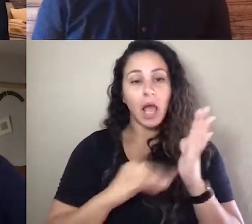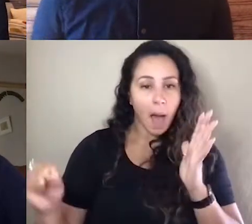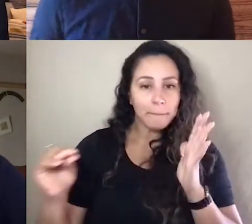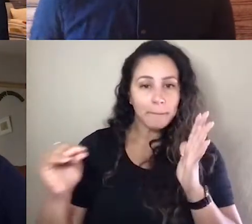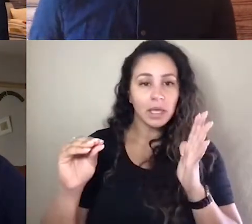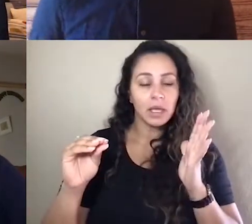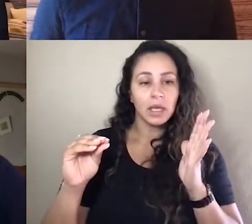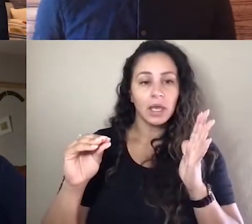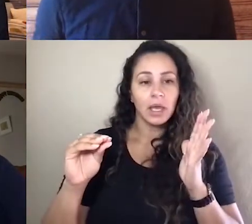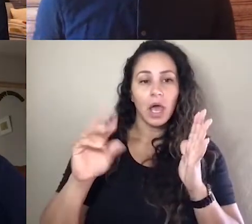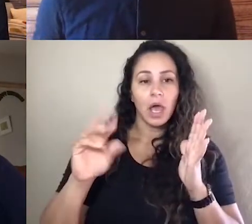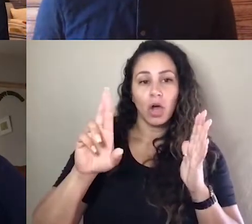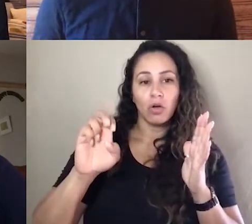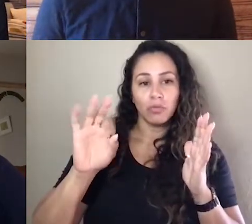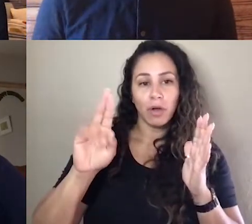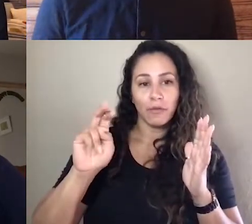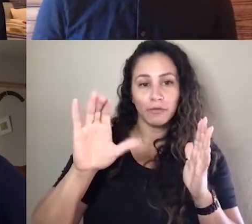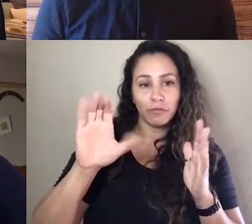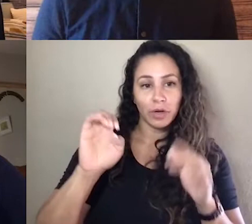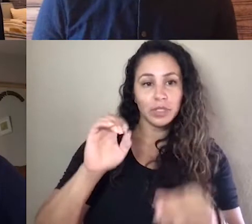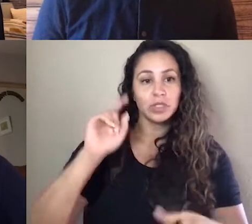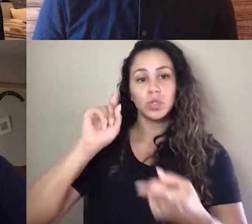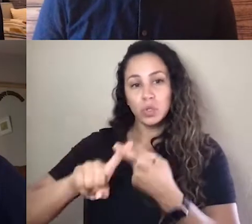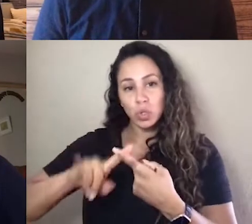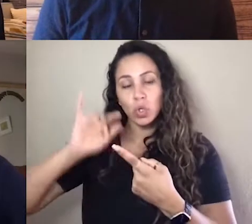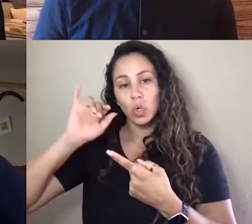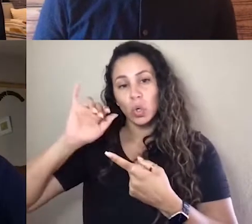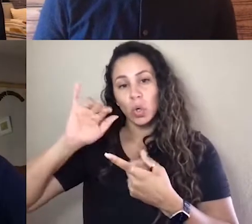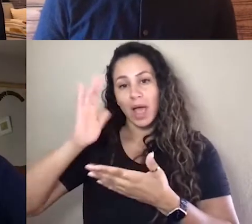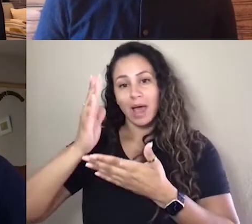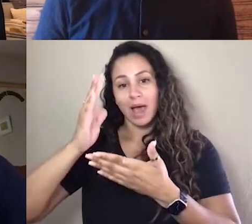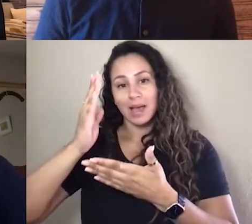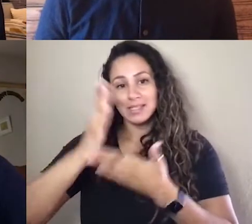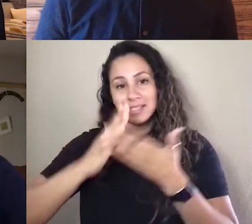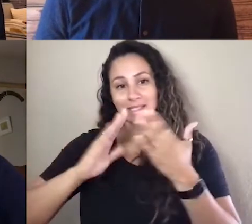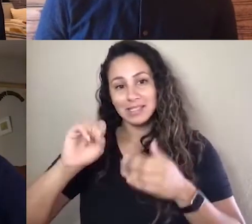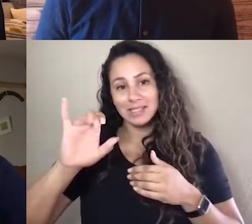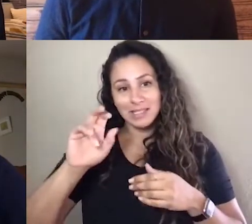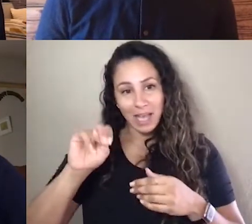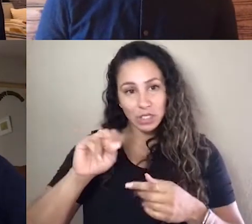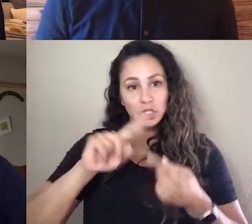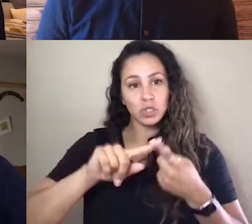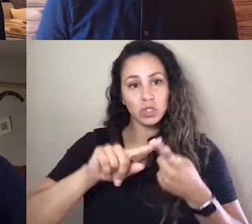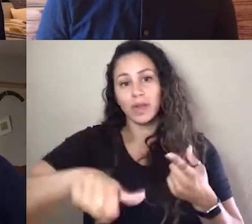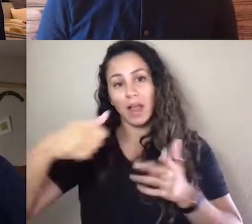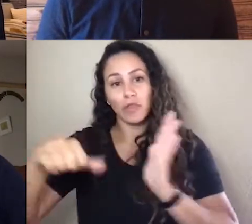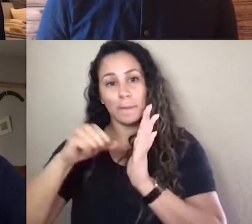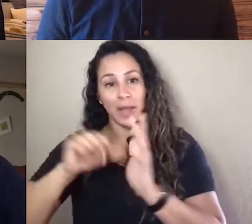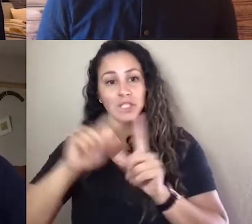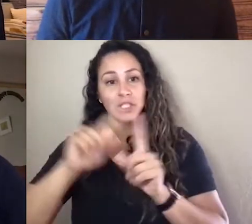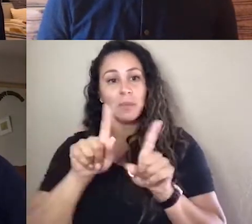A SECTION TO ANOTHER PAGE BUT THEN ALSO BE ABLE TO EDIT THE ORIGINAL SOURCE?